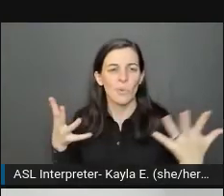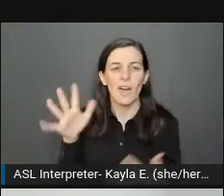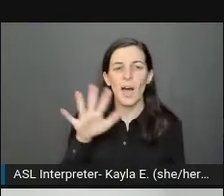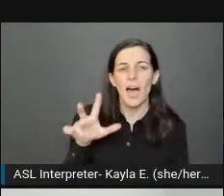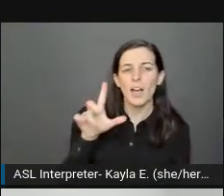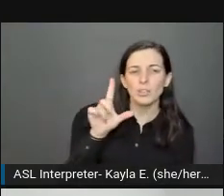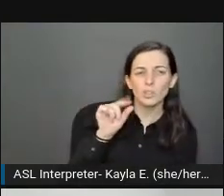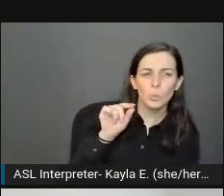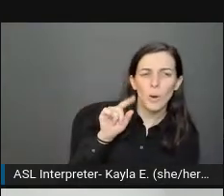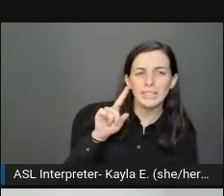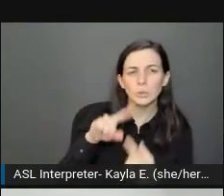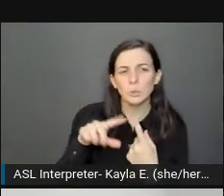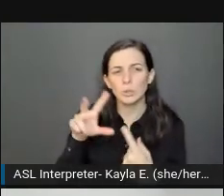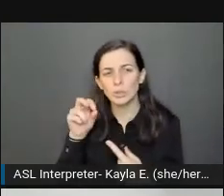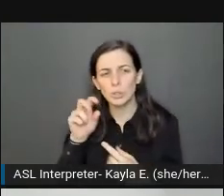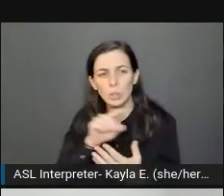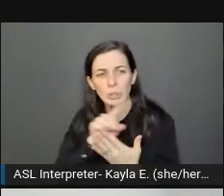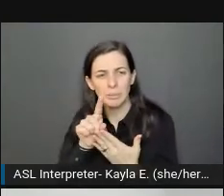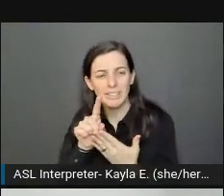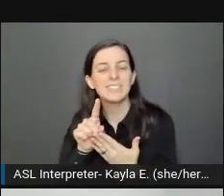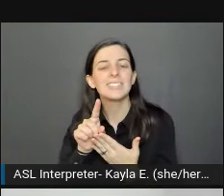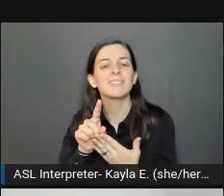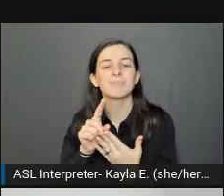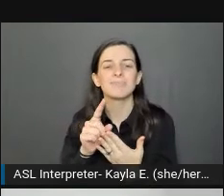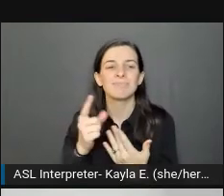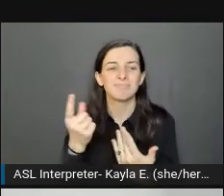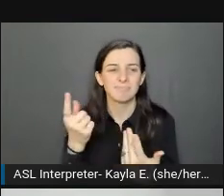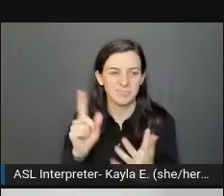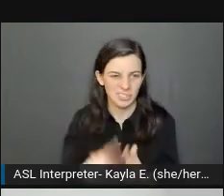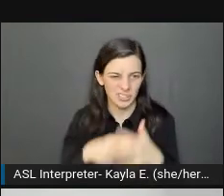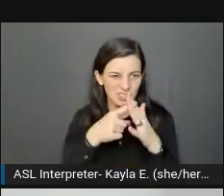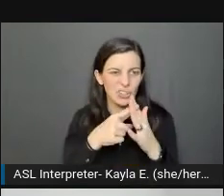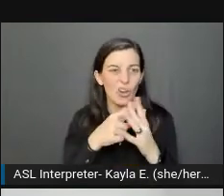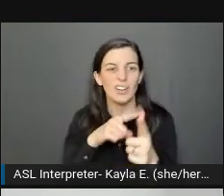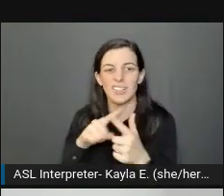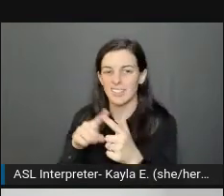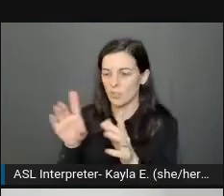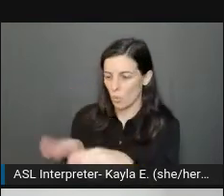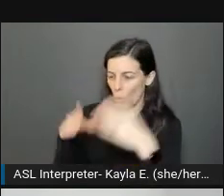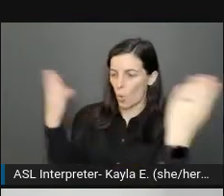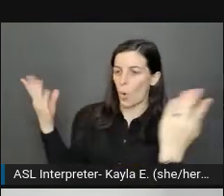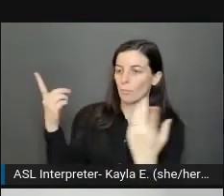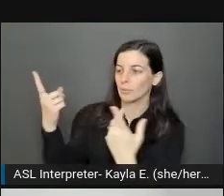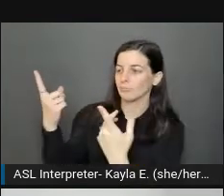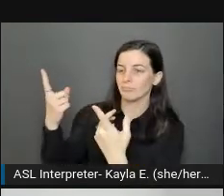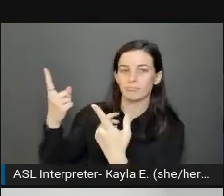then we'll open it up for questions. I always like to speak with an audience and answer questions.